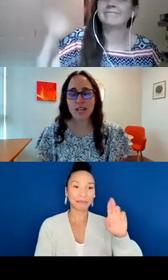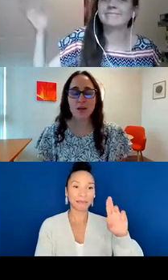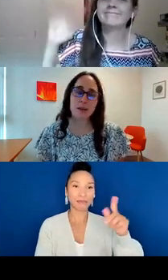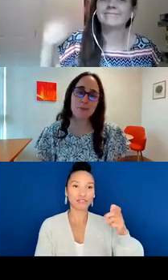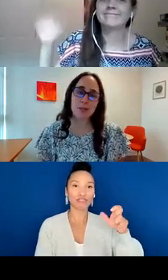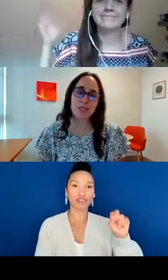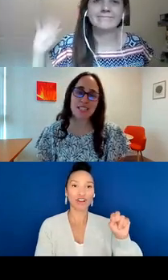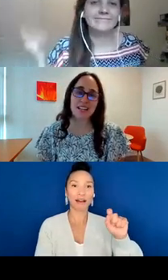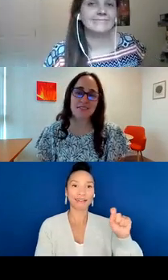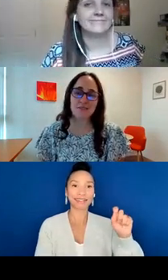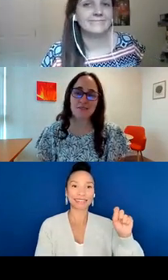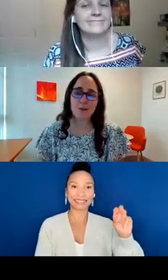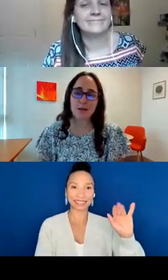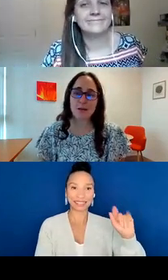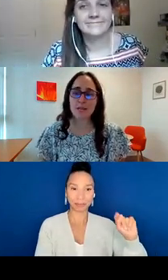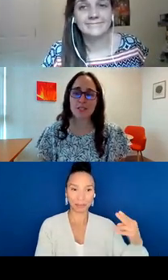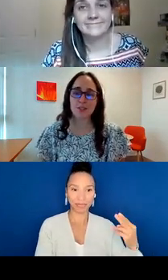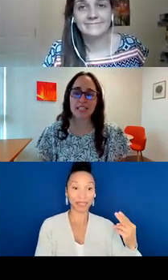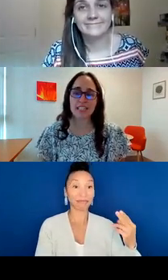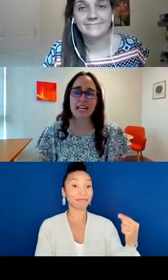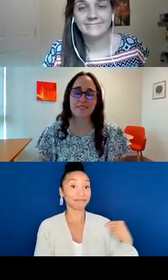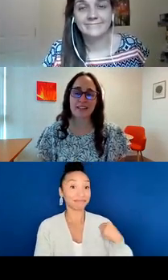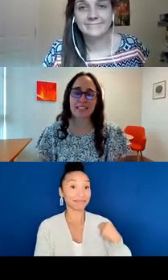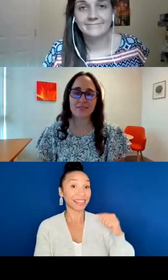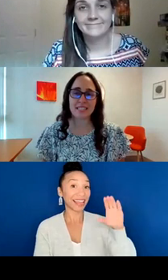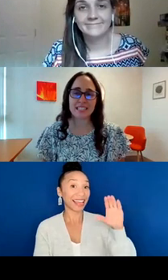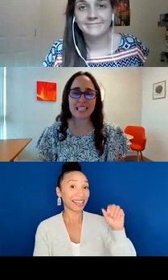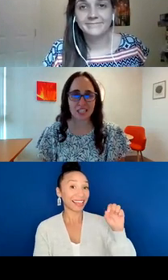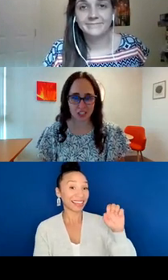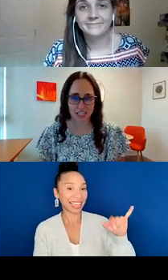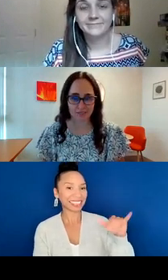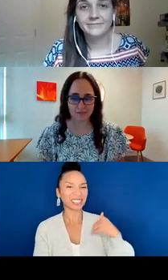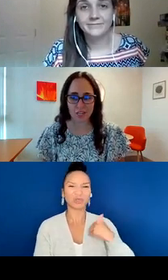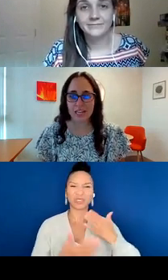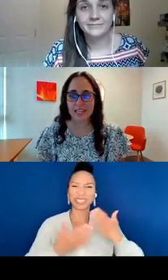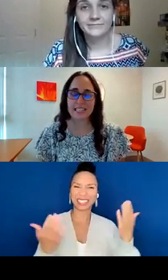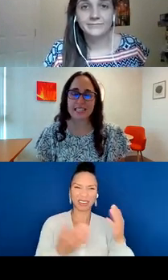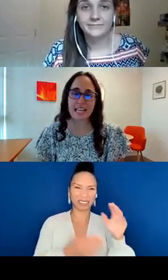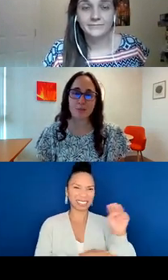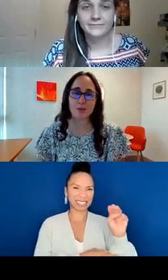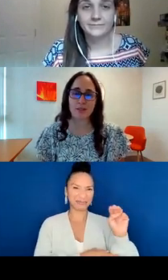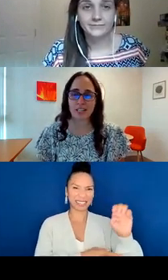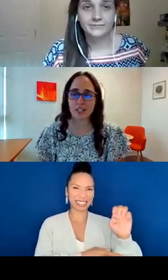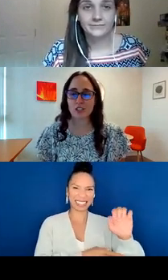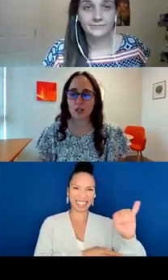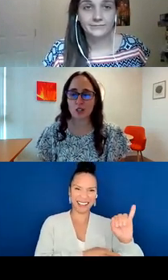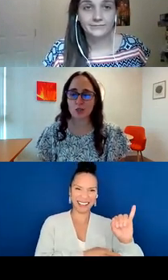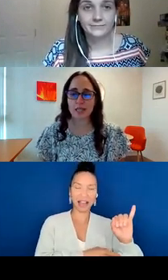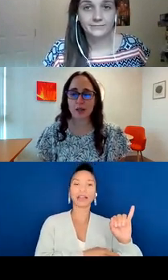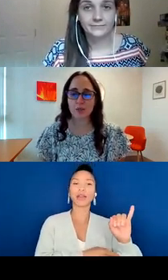And we are members of the VAWA Measuring Effectiveness Initiative, the key provider charged